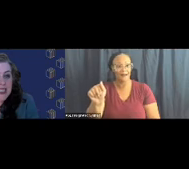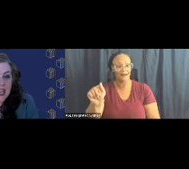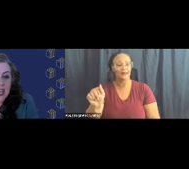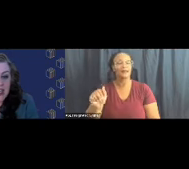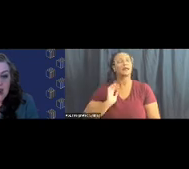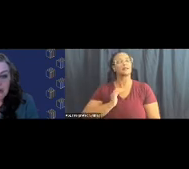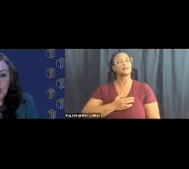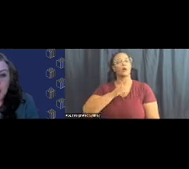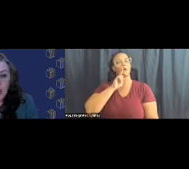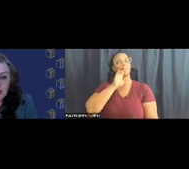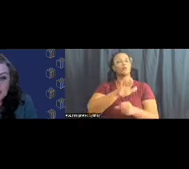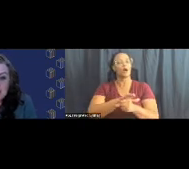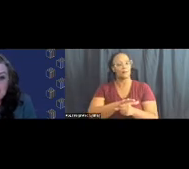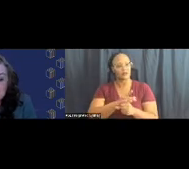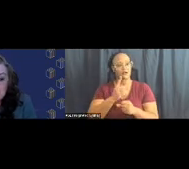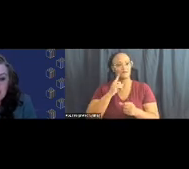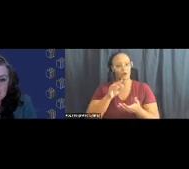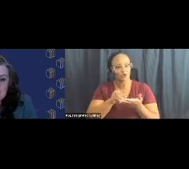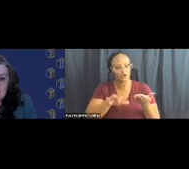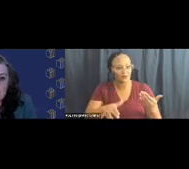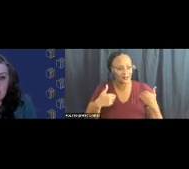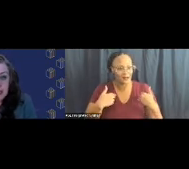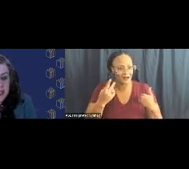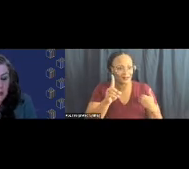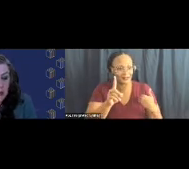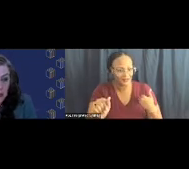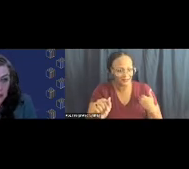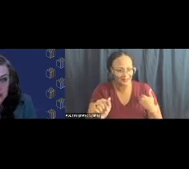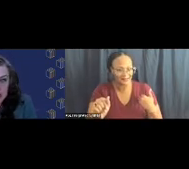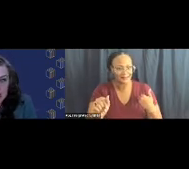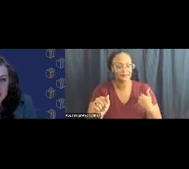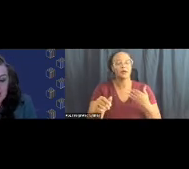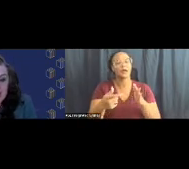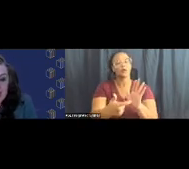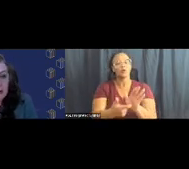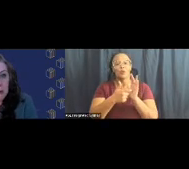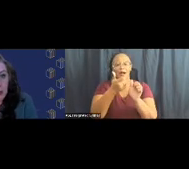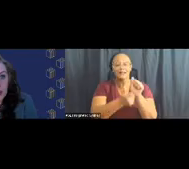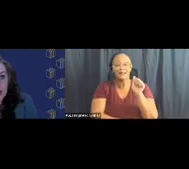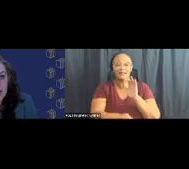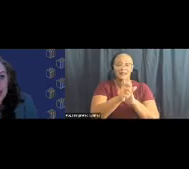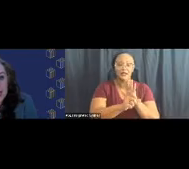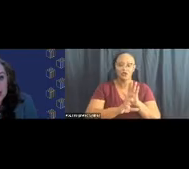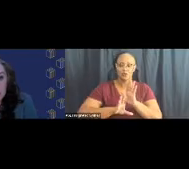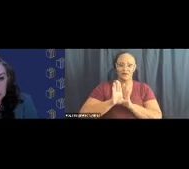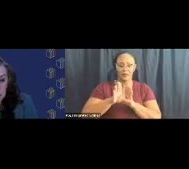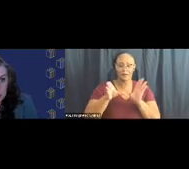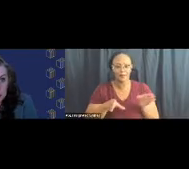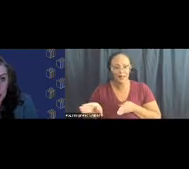IDEA requires that each state develop a state performance plan and report an annual